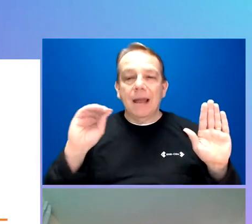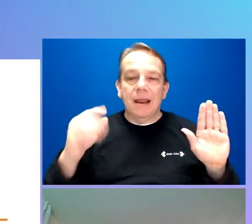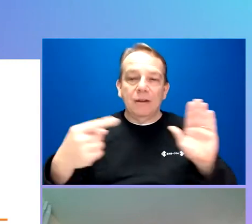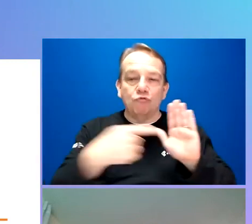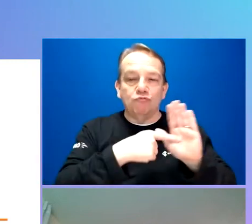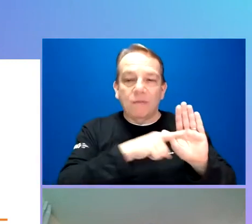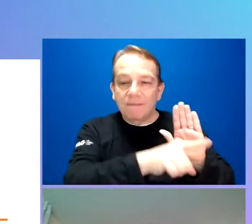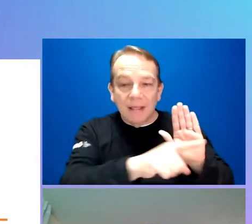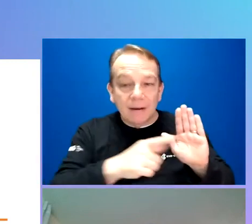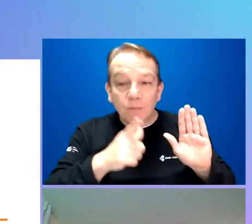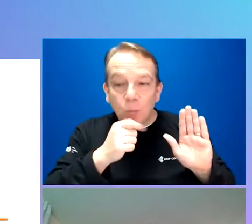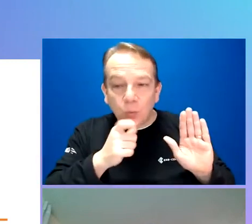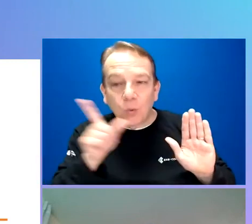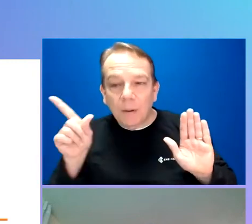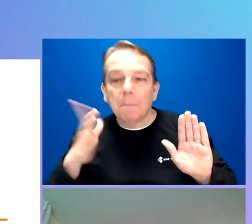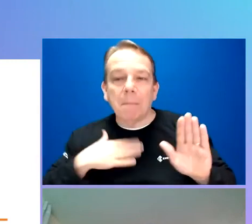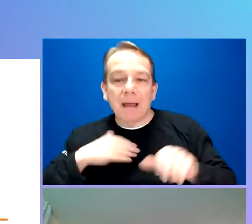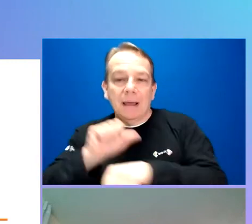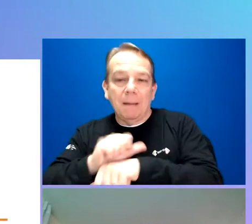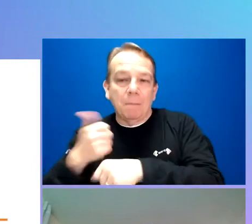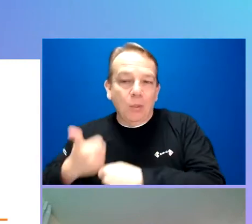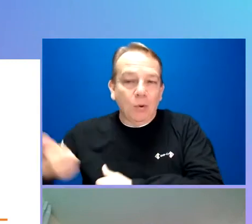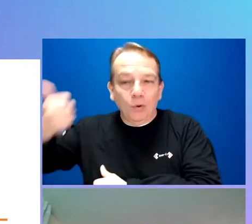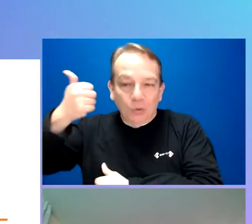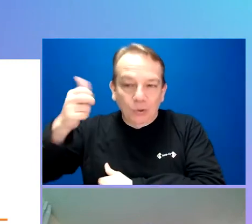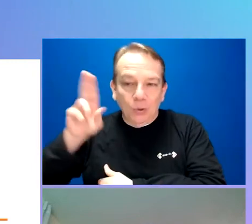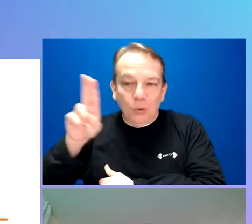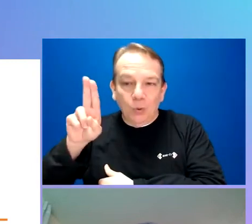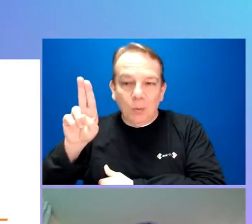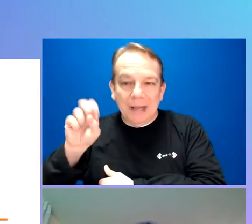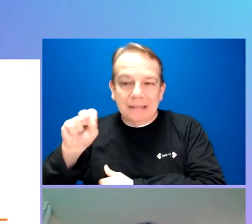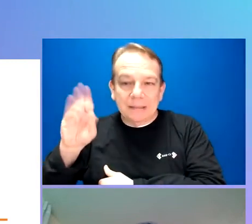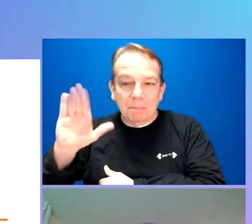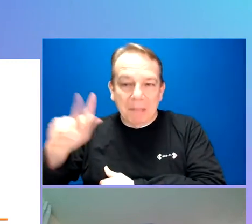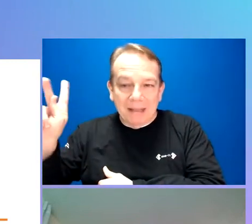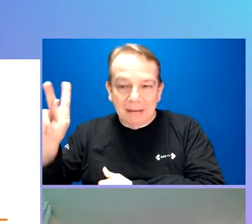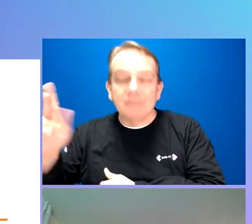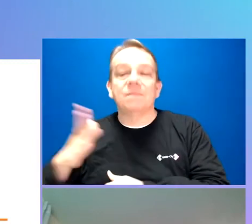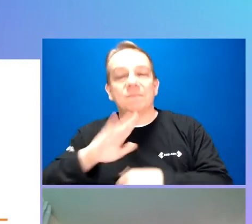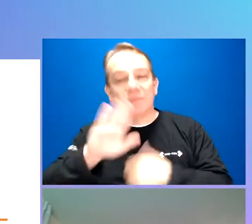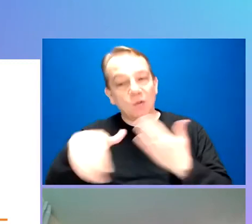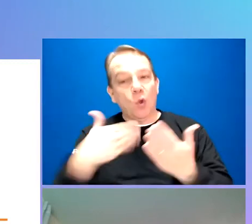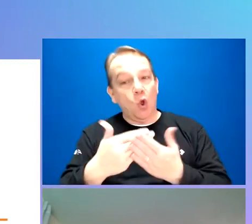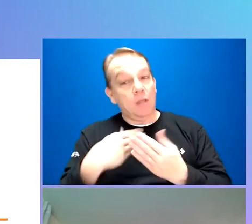attributed to my employer. So